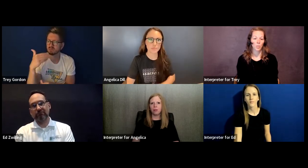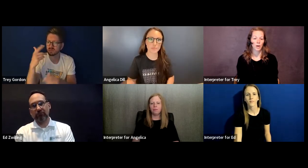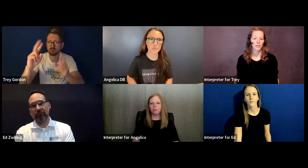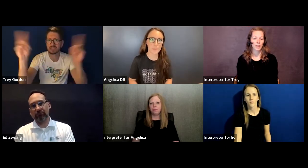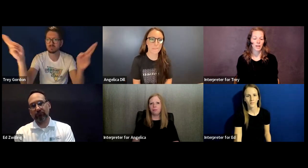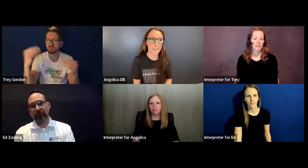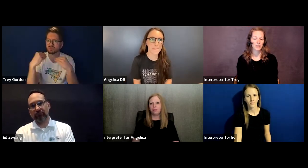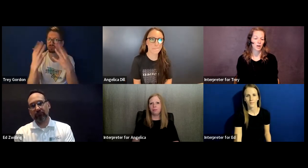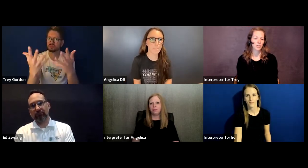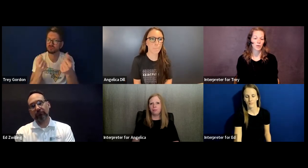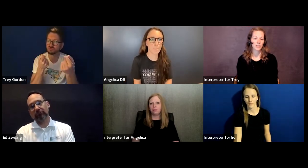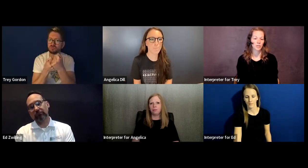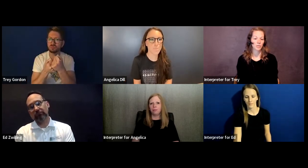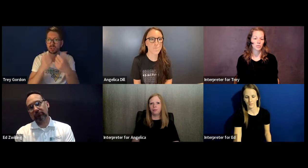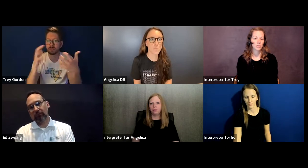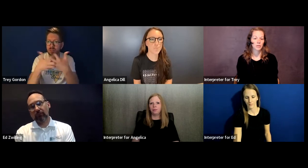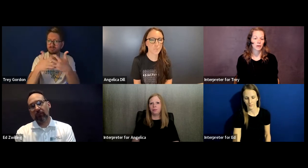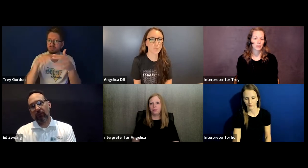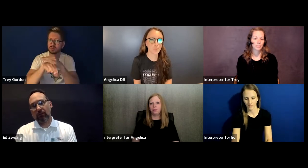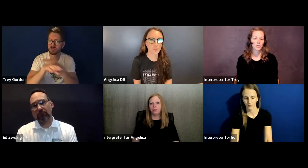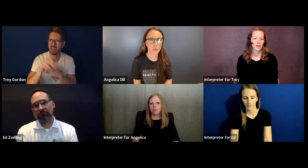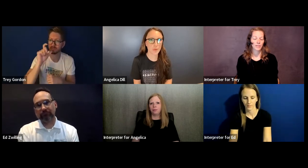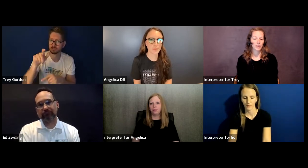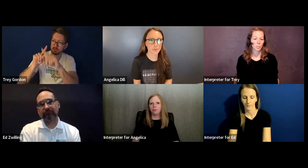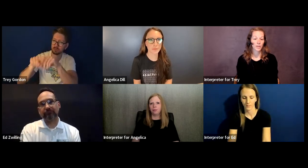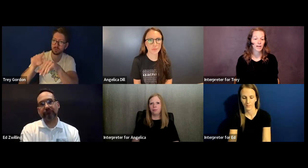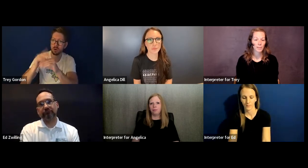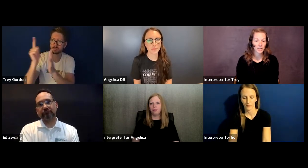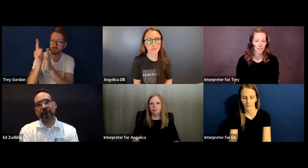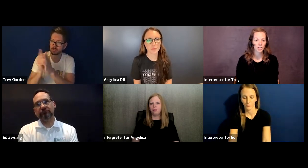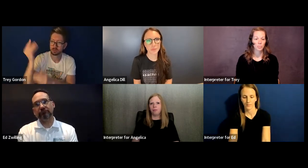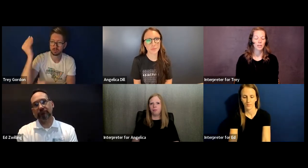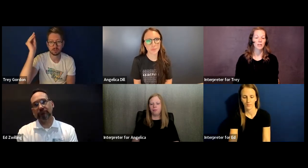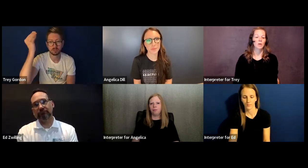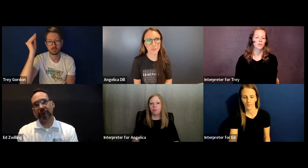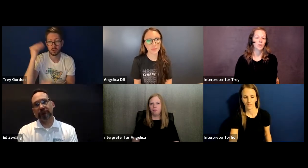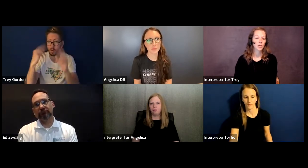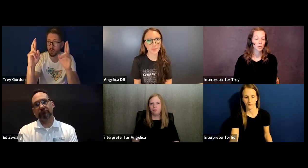where the ad they're always ready to try to find where the accommodations should be we're trying to